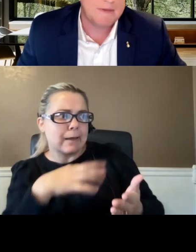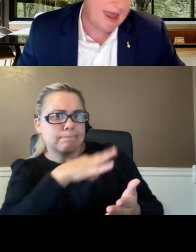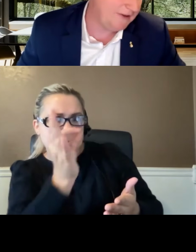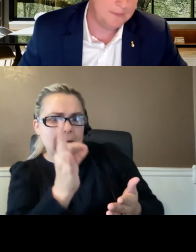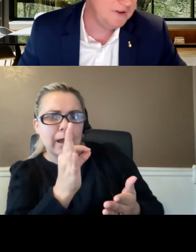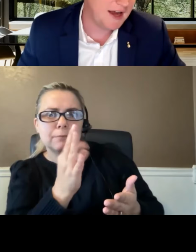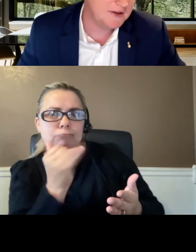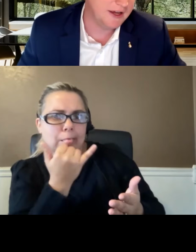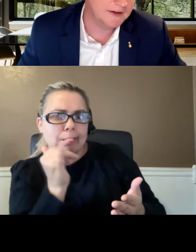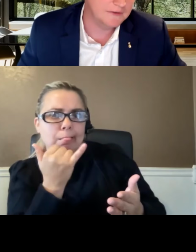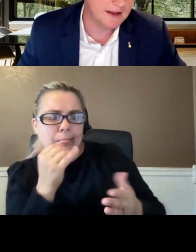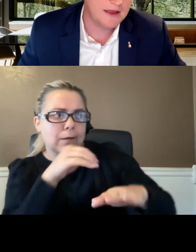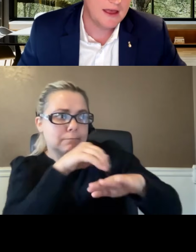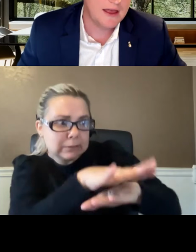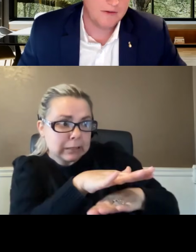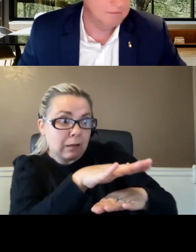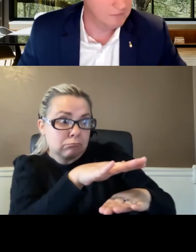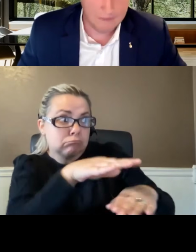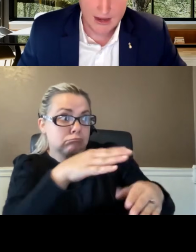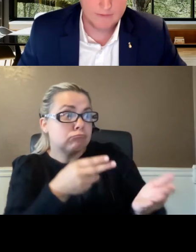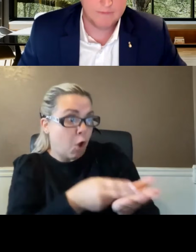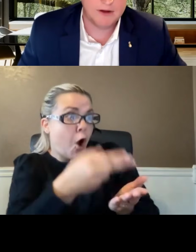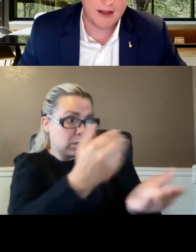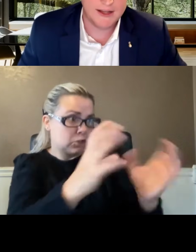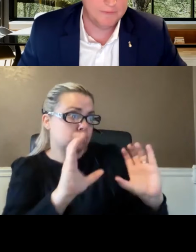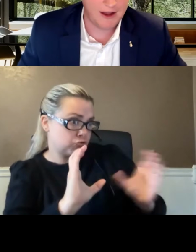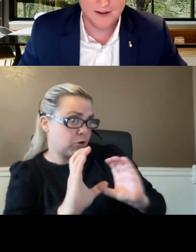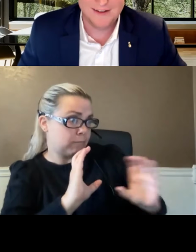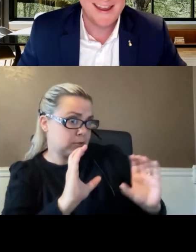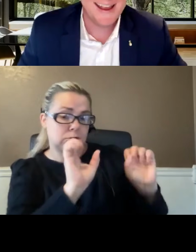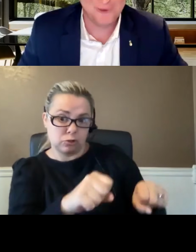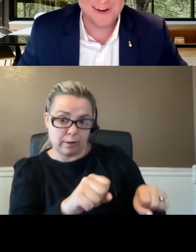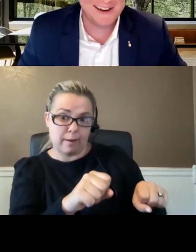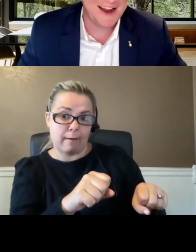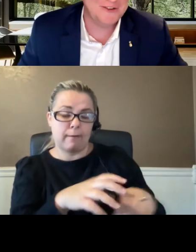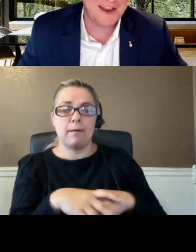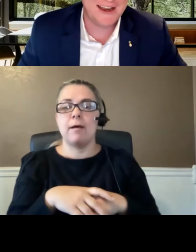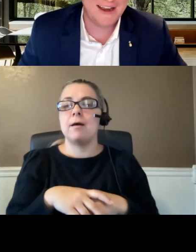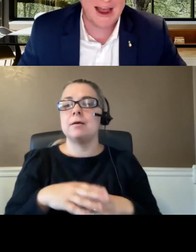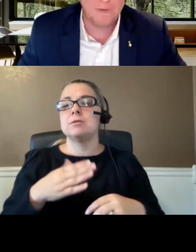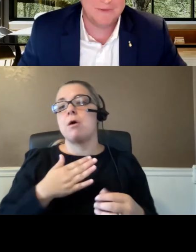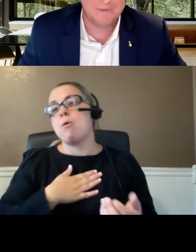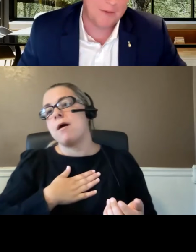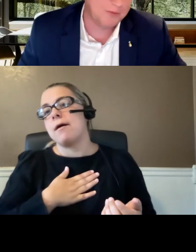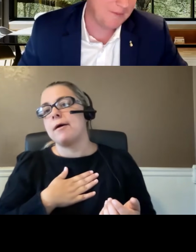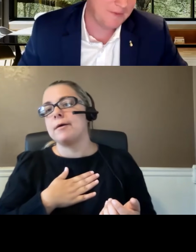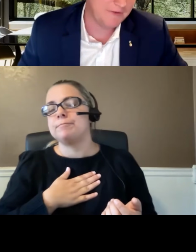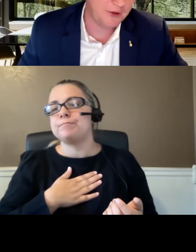Hat tip to DocuSign, right? My colleague friend is working at DocuSign and I when, probably I'm a bit